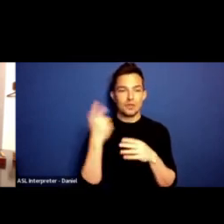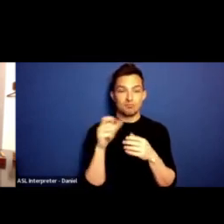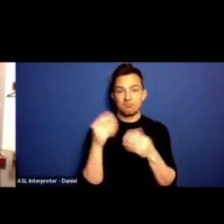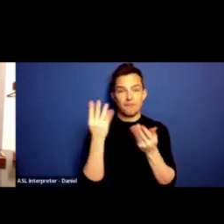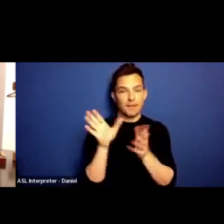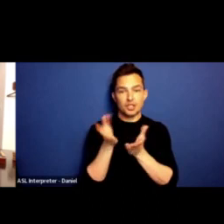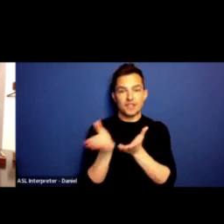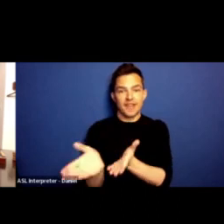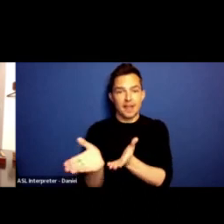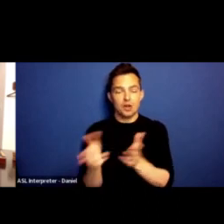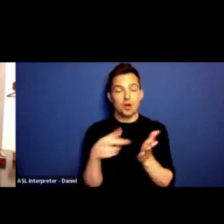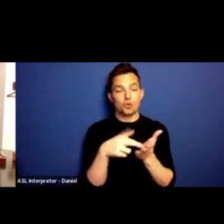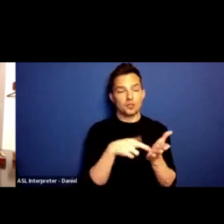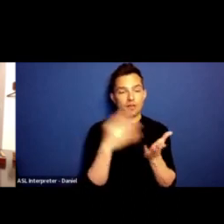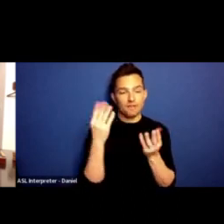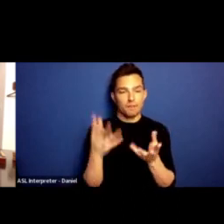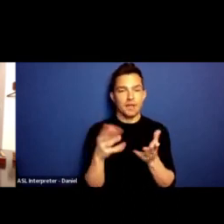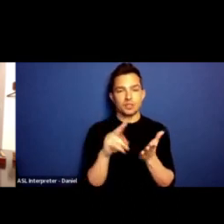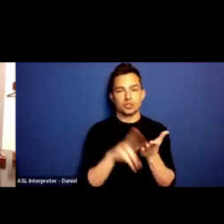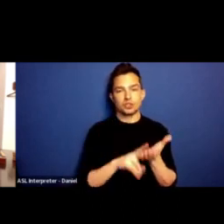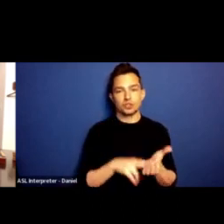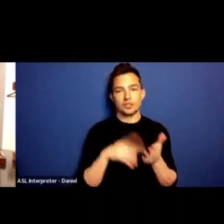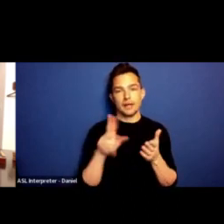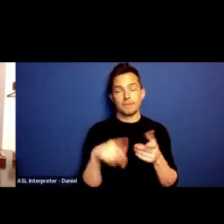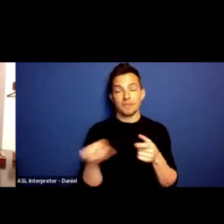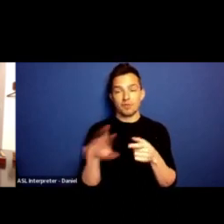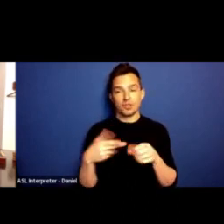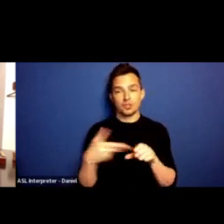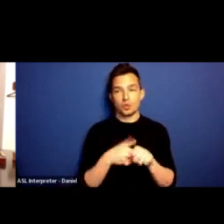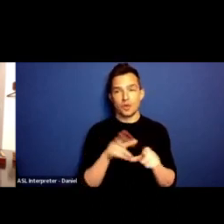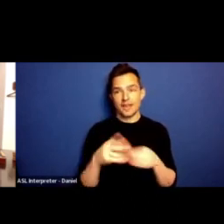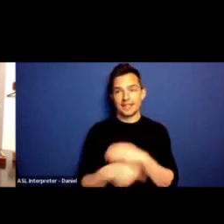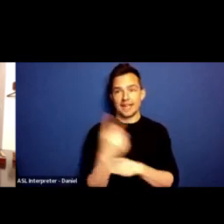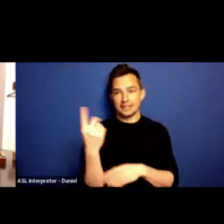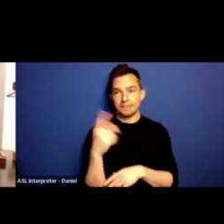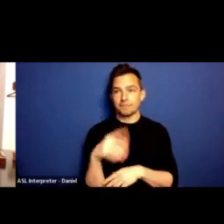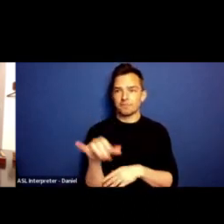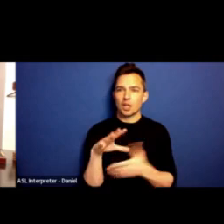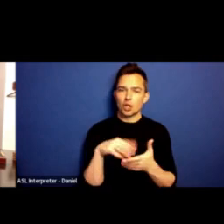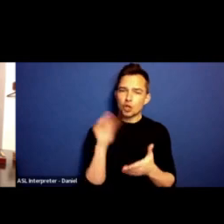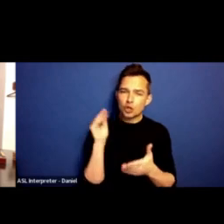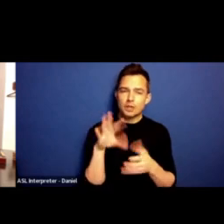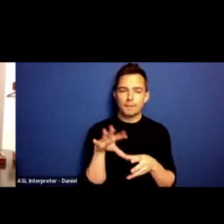registration information for you to join us on that day, and learn and participate. So I want